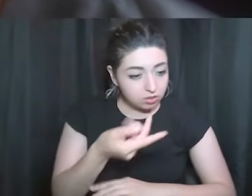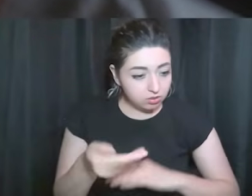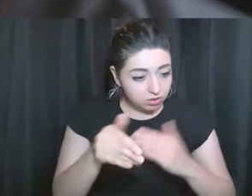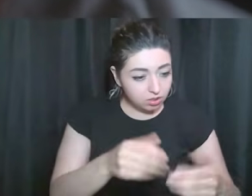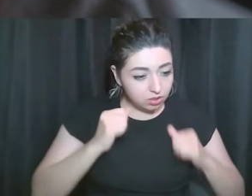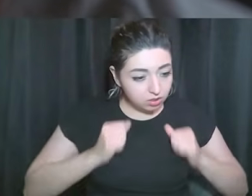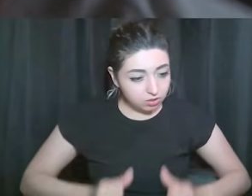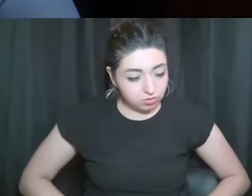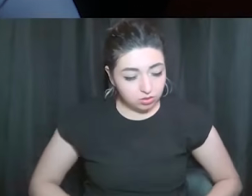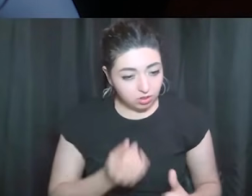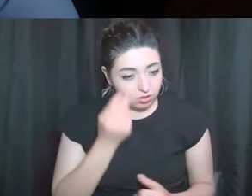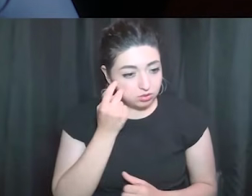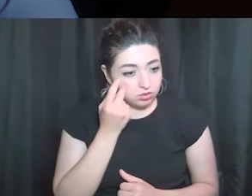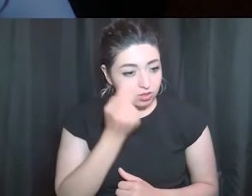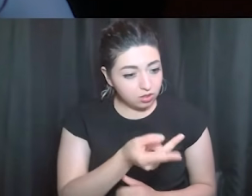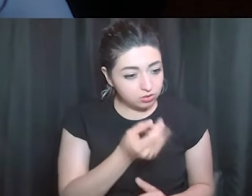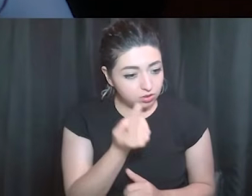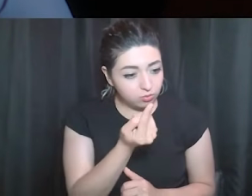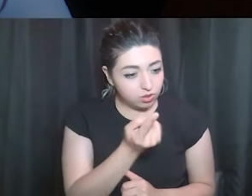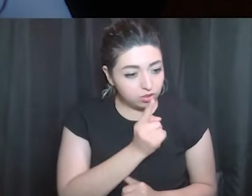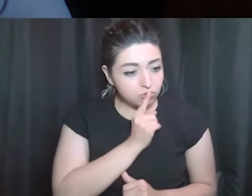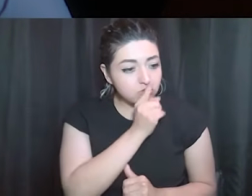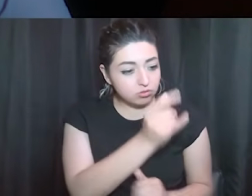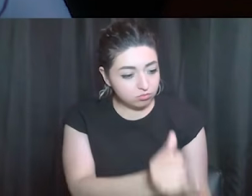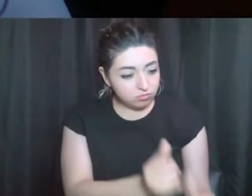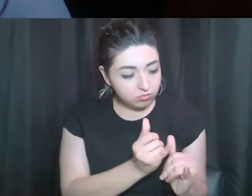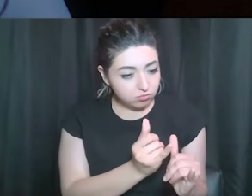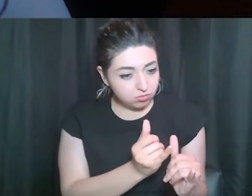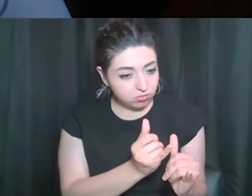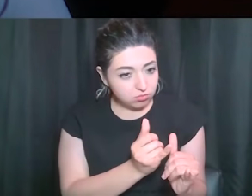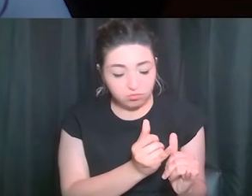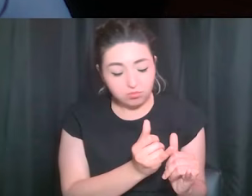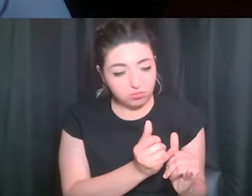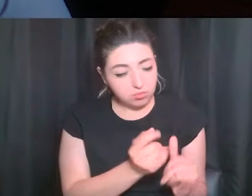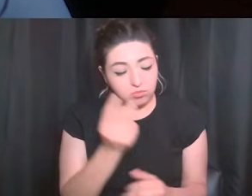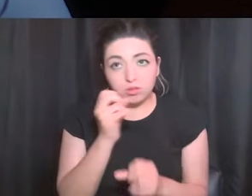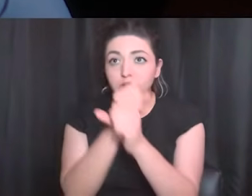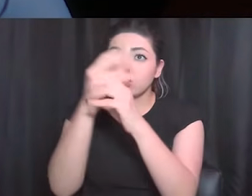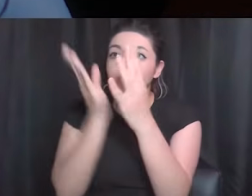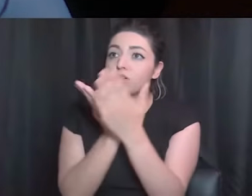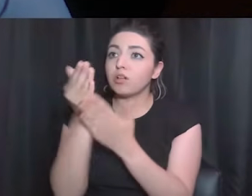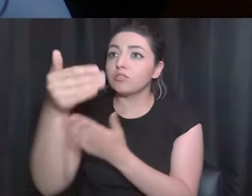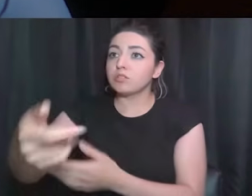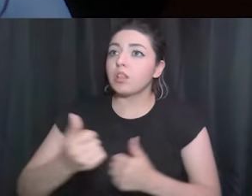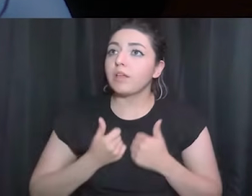When I saw that dead android, I didn't see someone who looked like me. I saw an alternate life